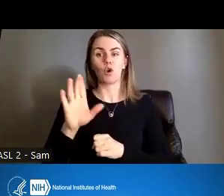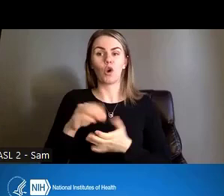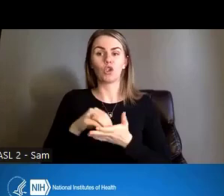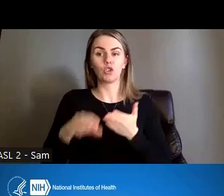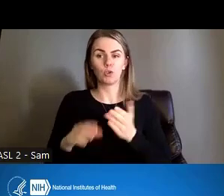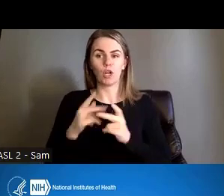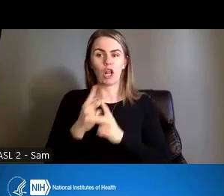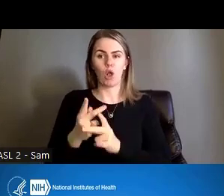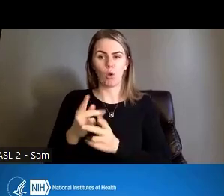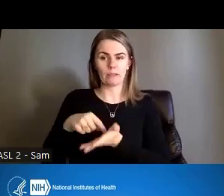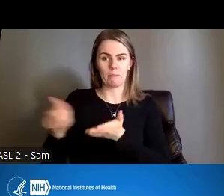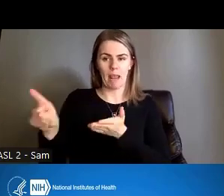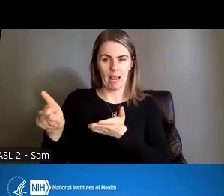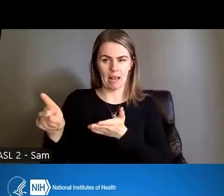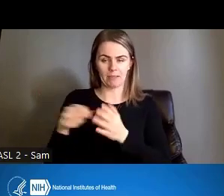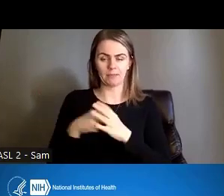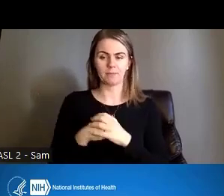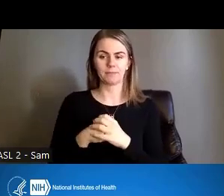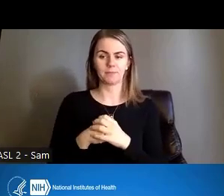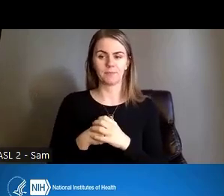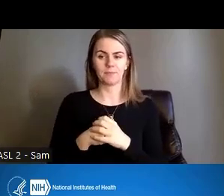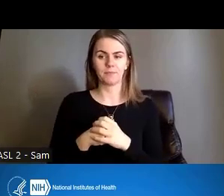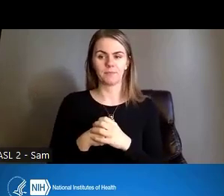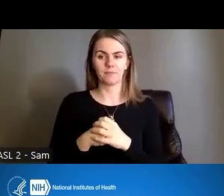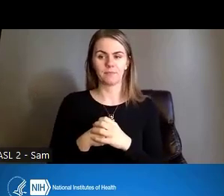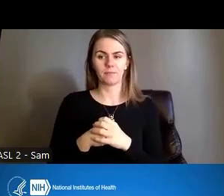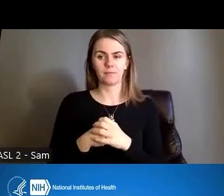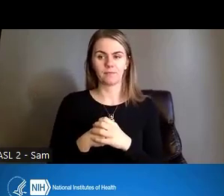And there are six different programs that are available.